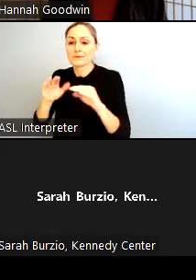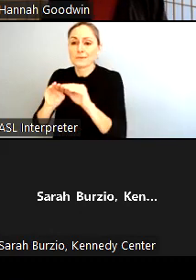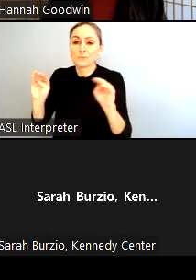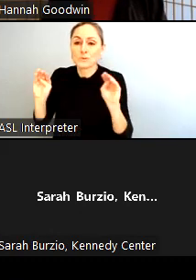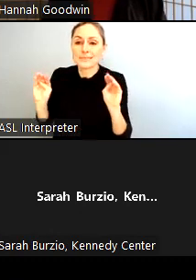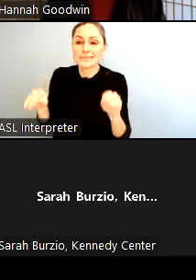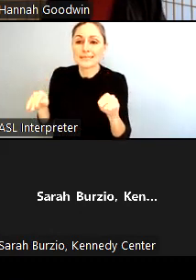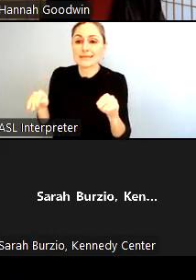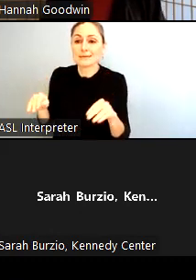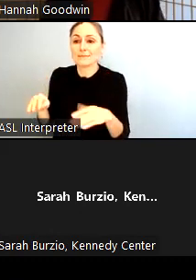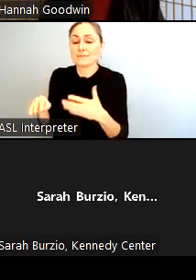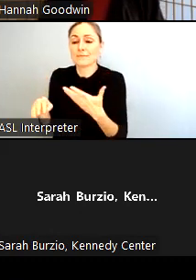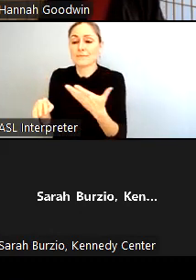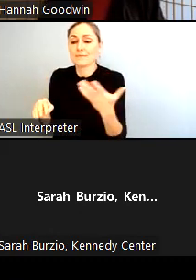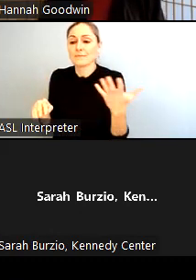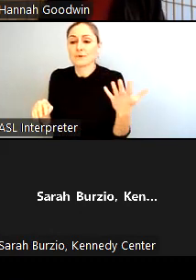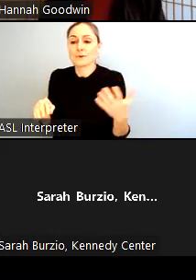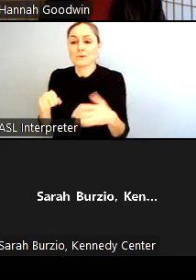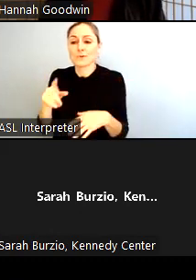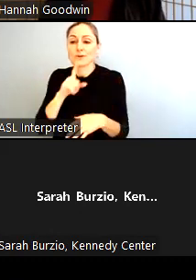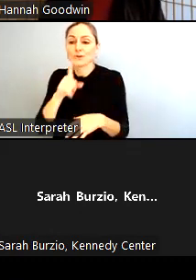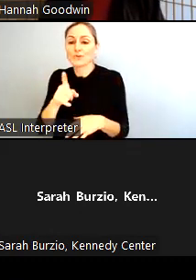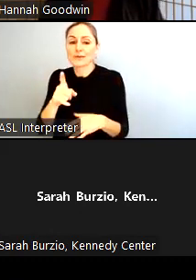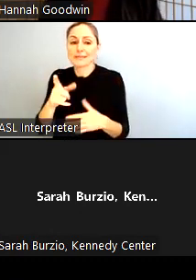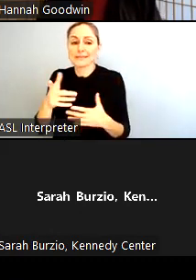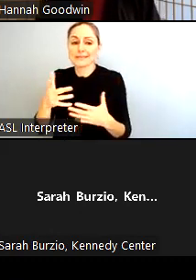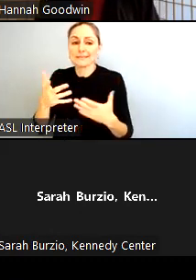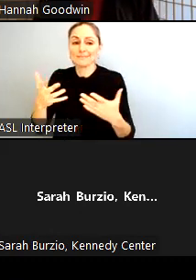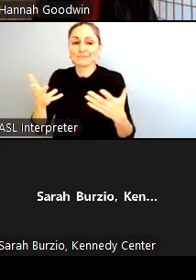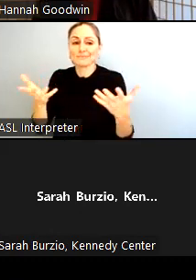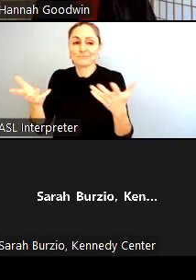Or are you really speaking to live collection spaces?